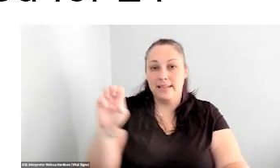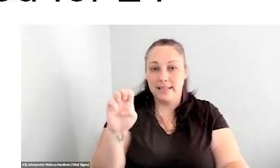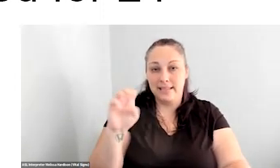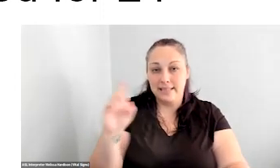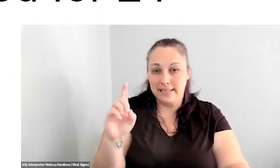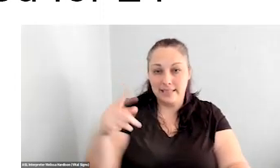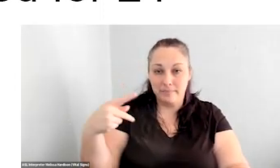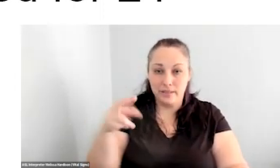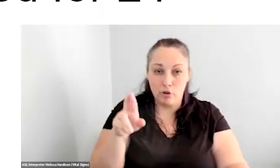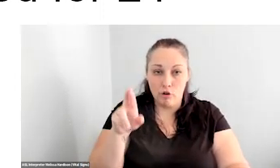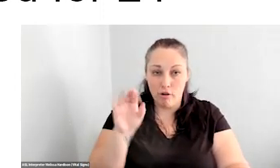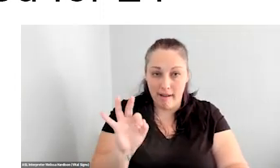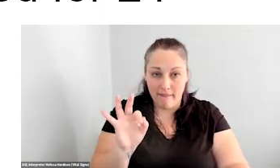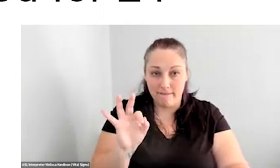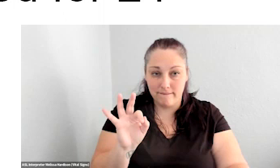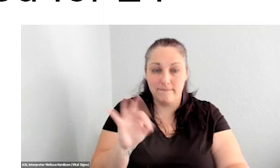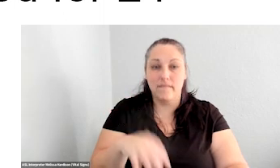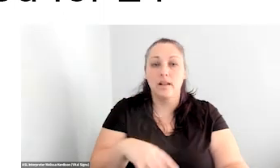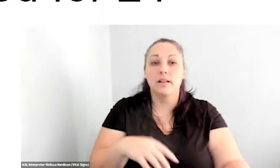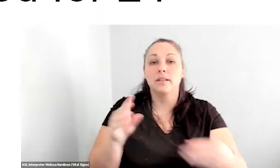of STEM education postdoctoral fellows.